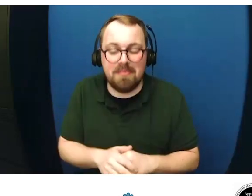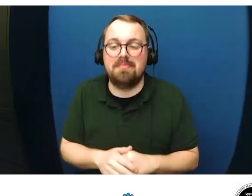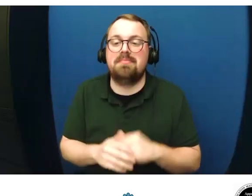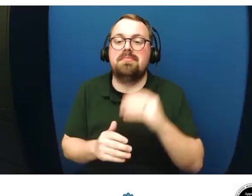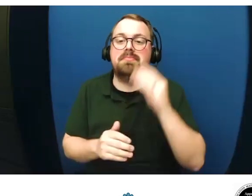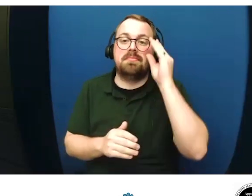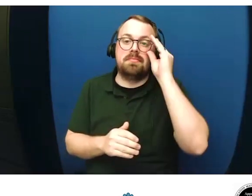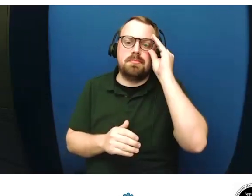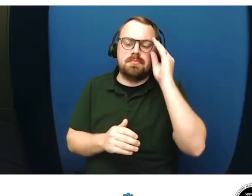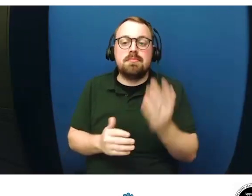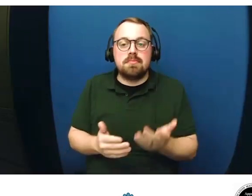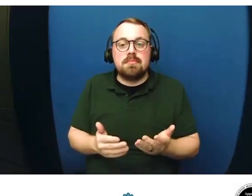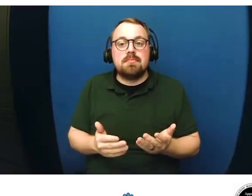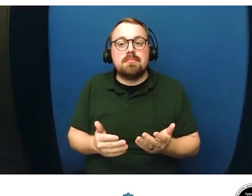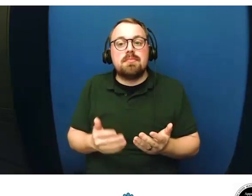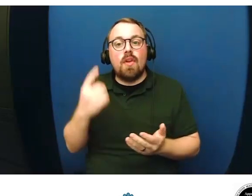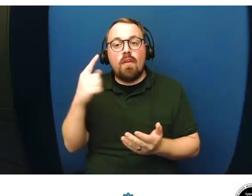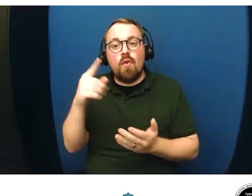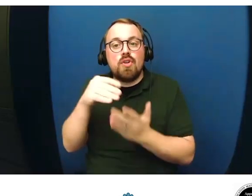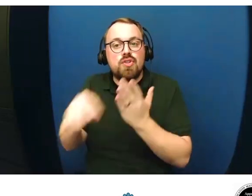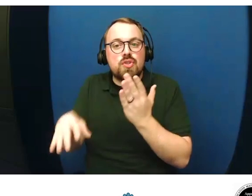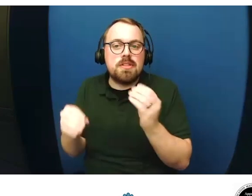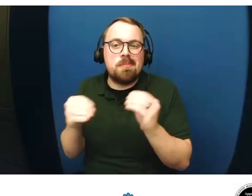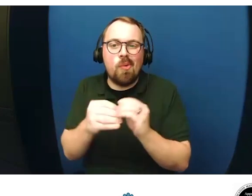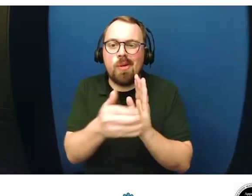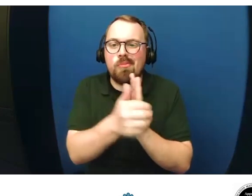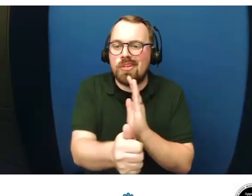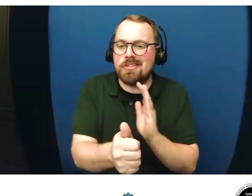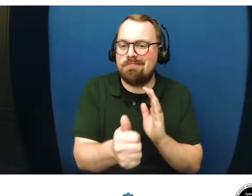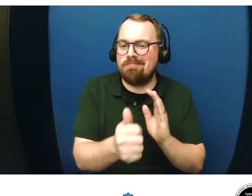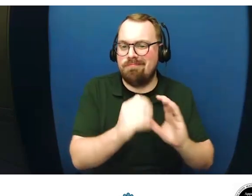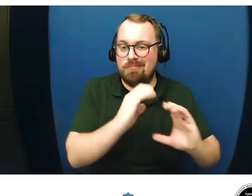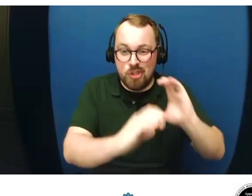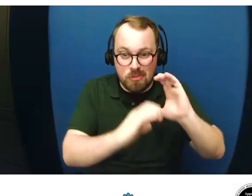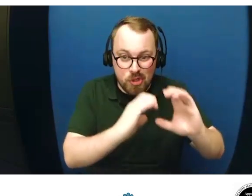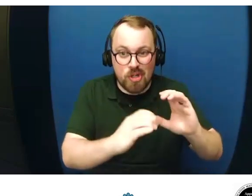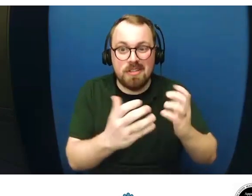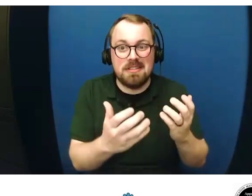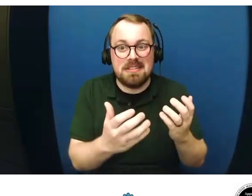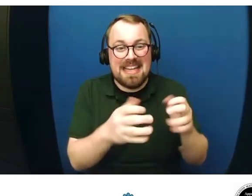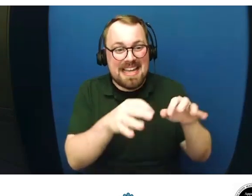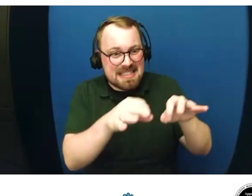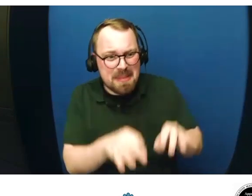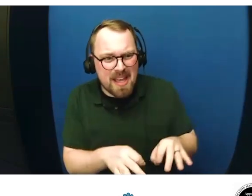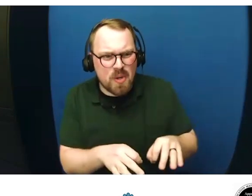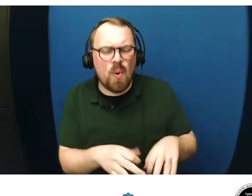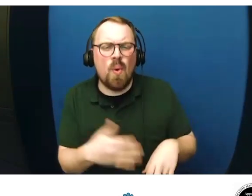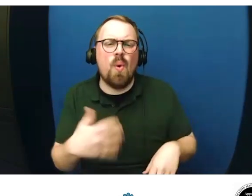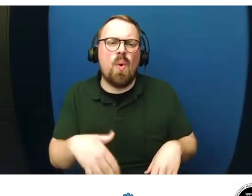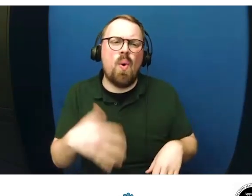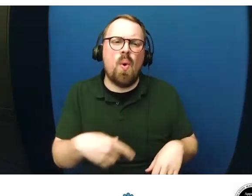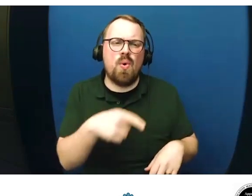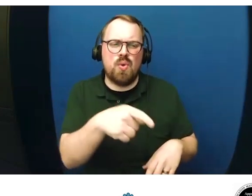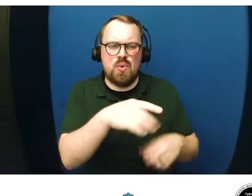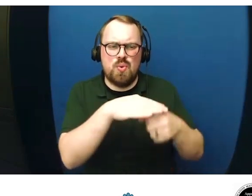and of our students who are more proficient communicators. Being able to explain, "Hey, that really stresses me out when you do that." Like,